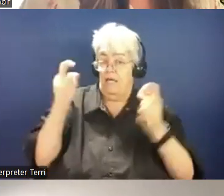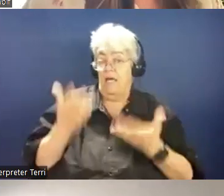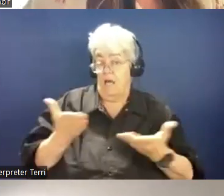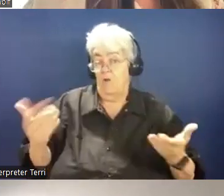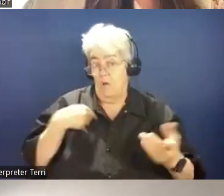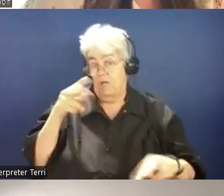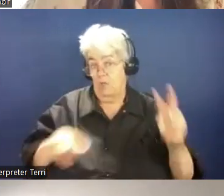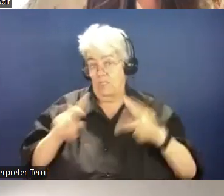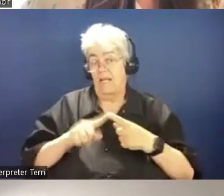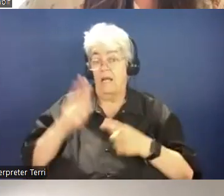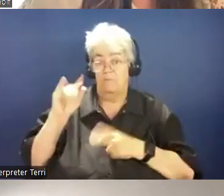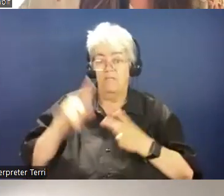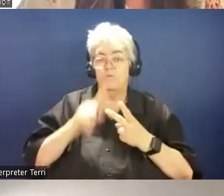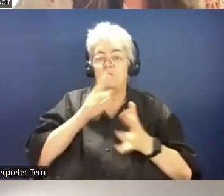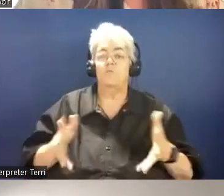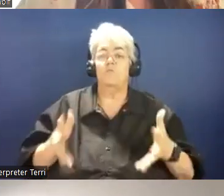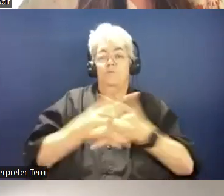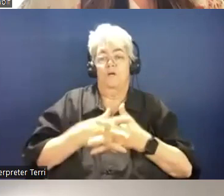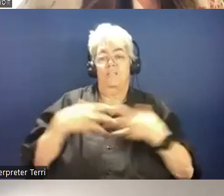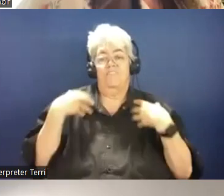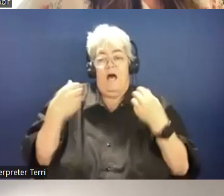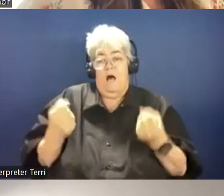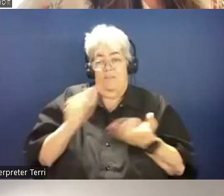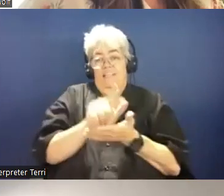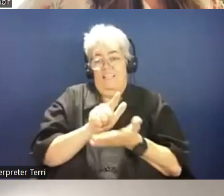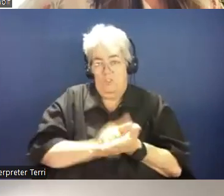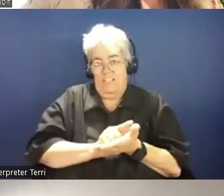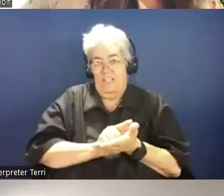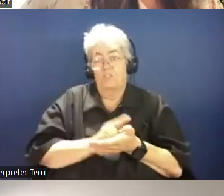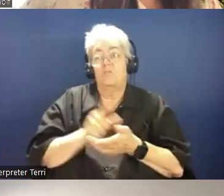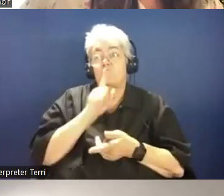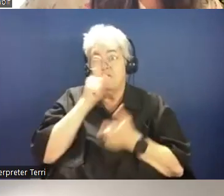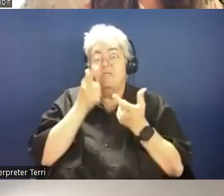was on reproductive health legislation. It was a really big year for Colorado under